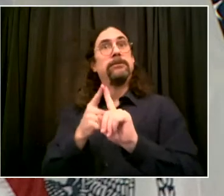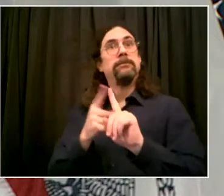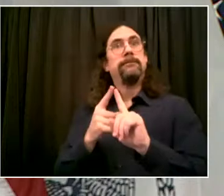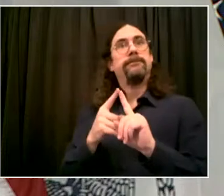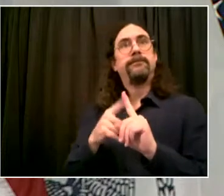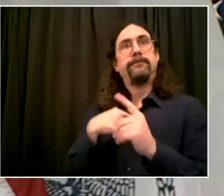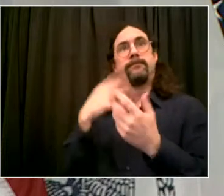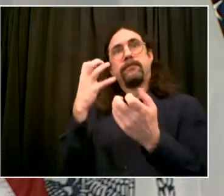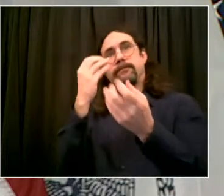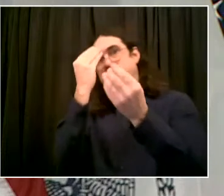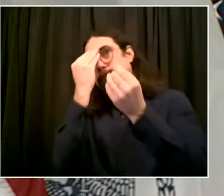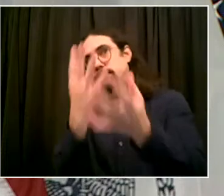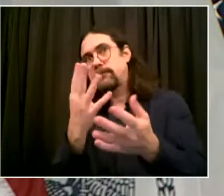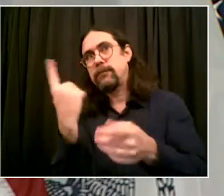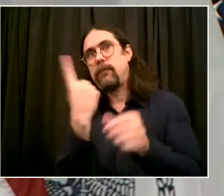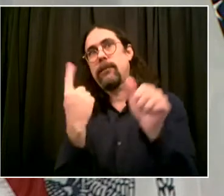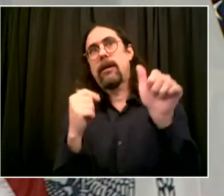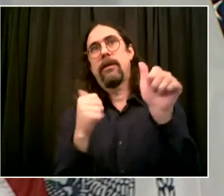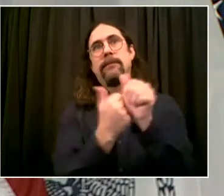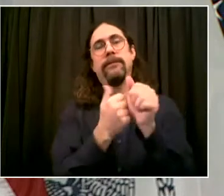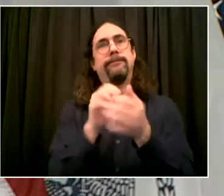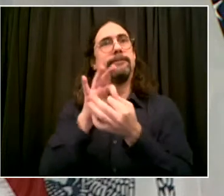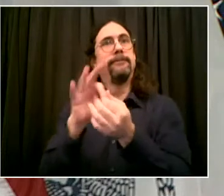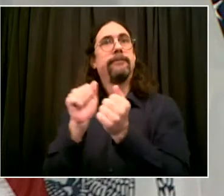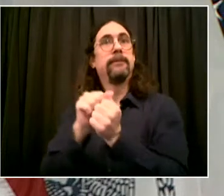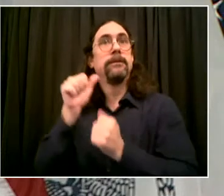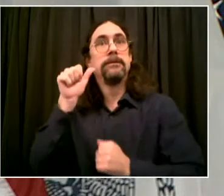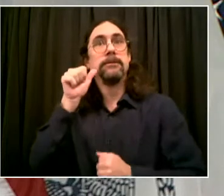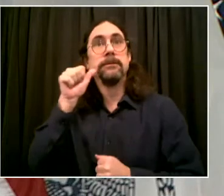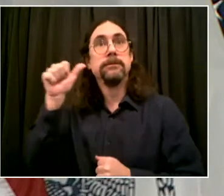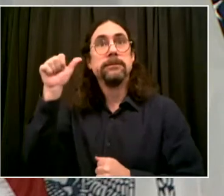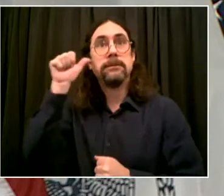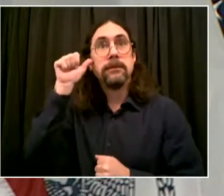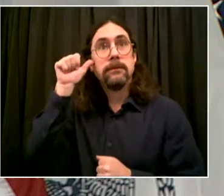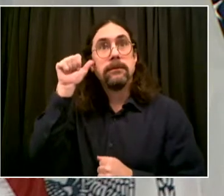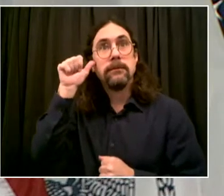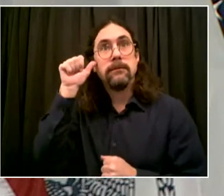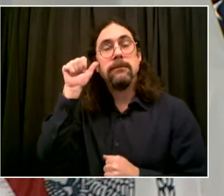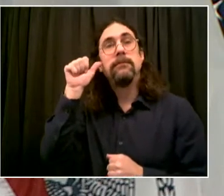AGAINST THE CORONAVIRUS AND THE LATEST DEVELOPMENTS. AS OF THE END OF